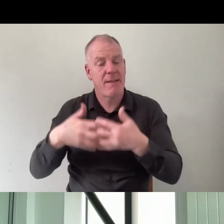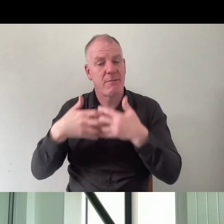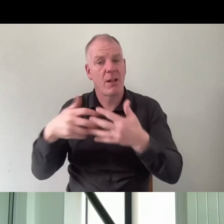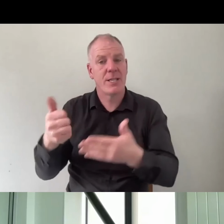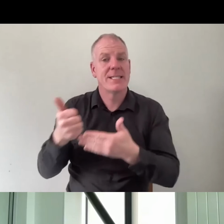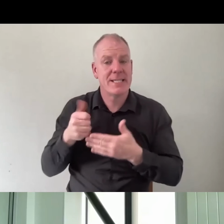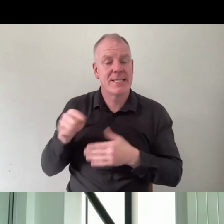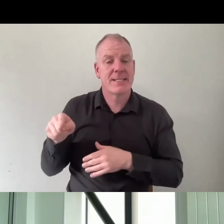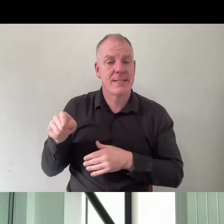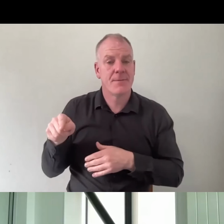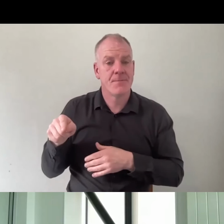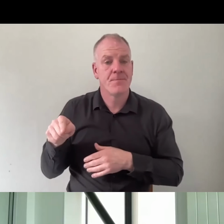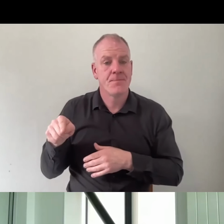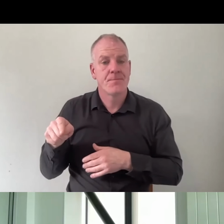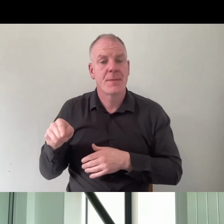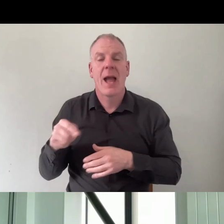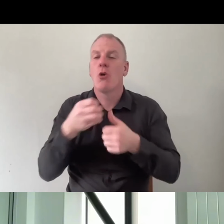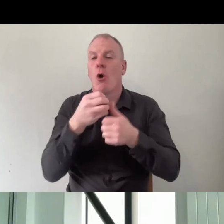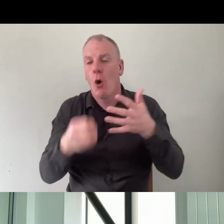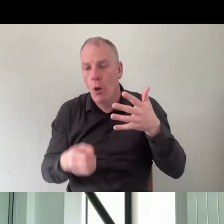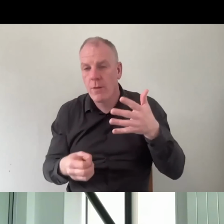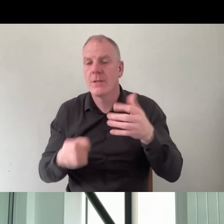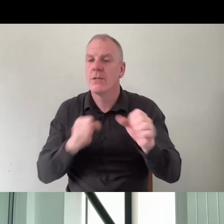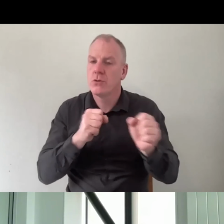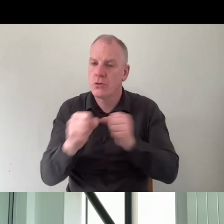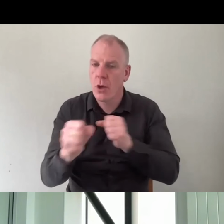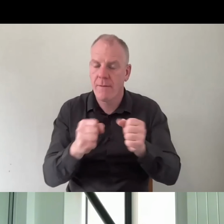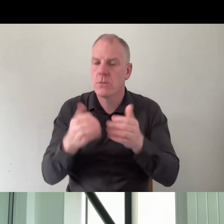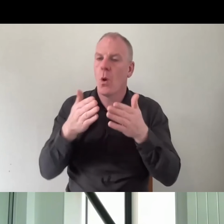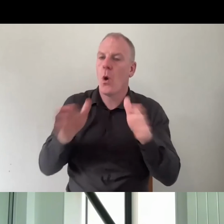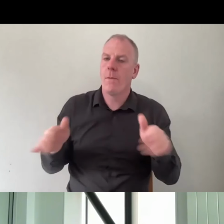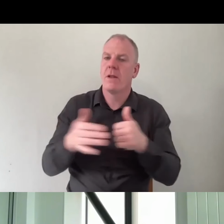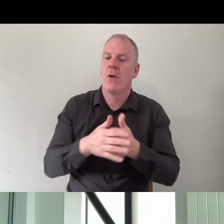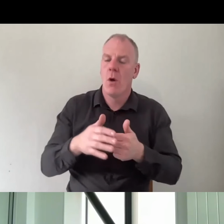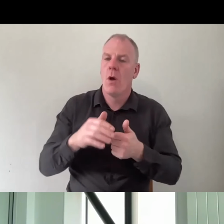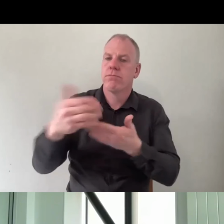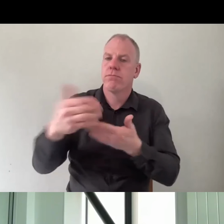and also other facilities and services open or provided to the public.